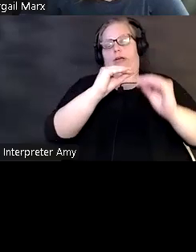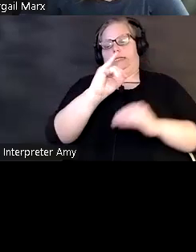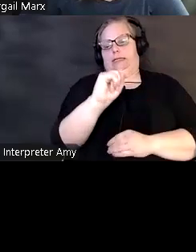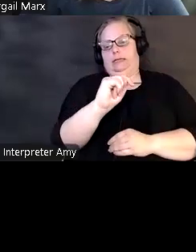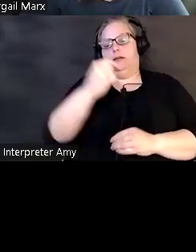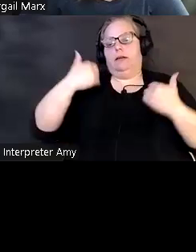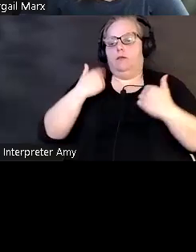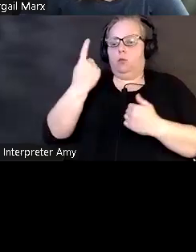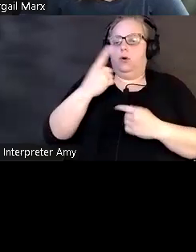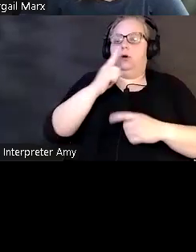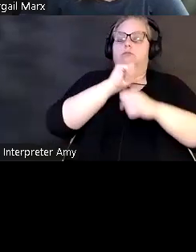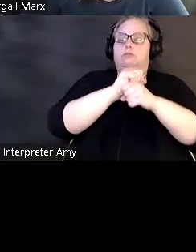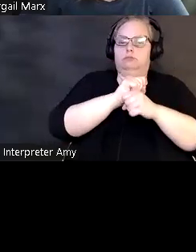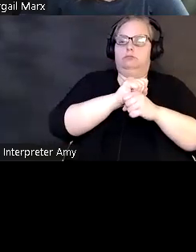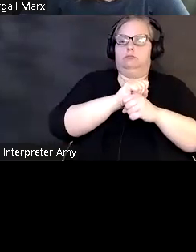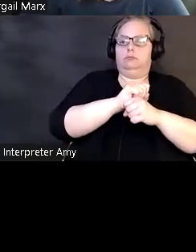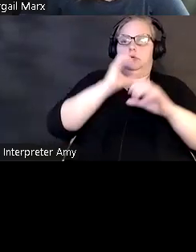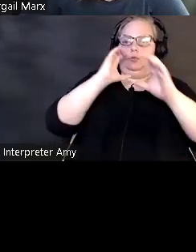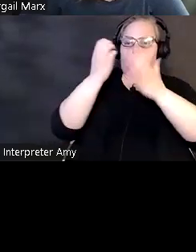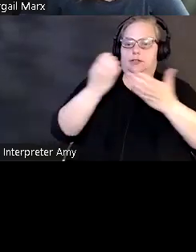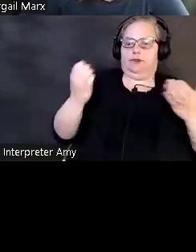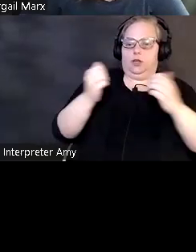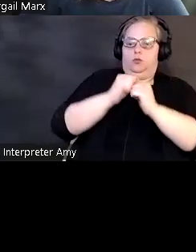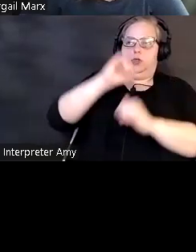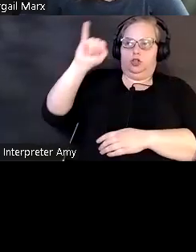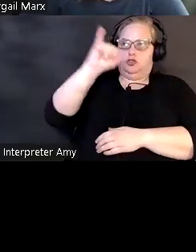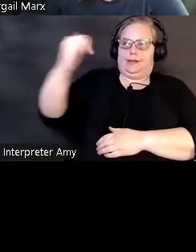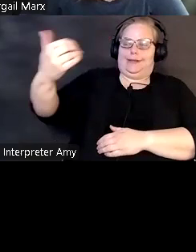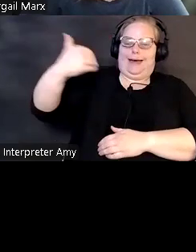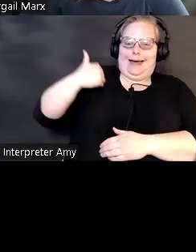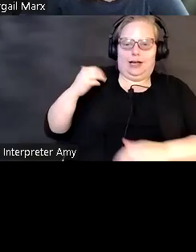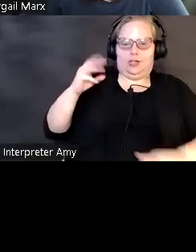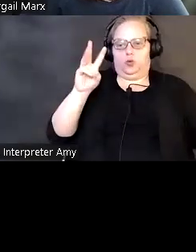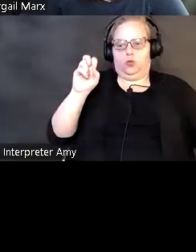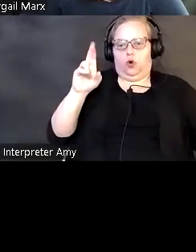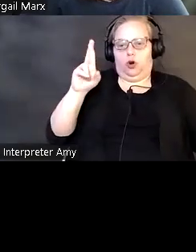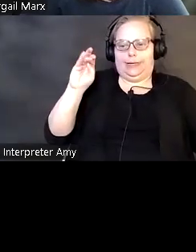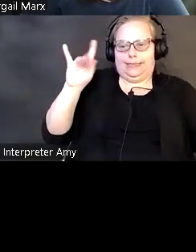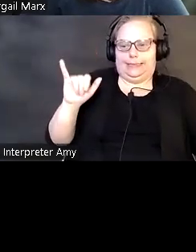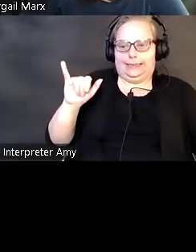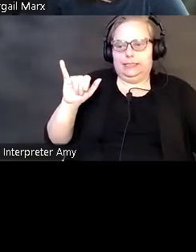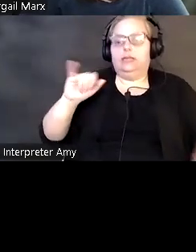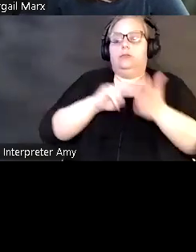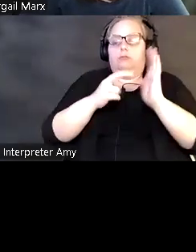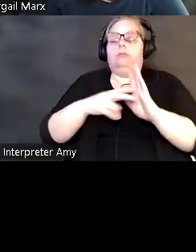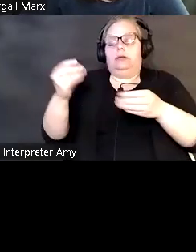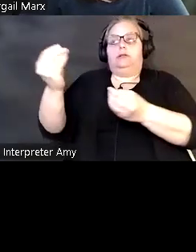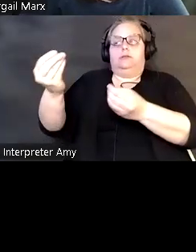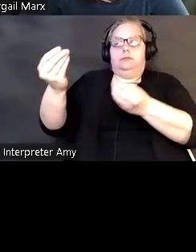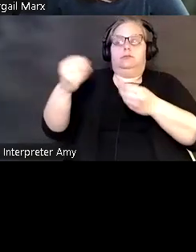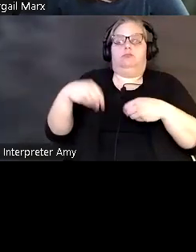device through insurance that comes with a warranty can offer a lot of peace of mind.